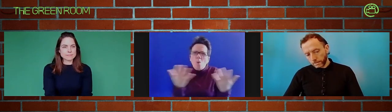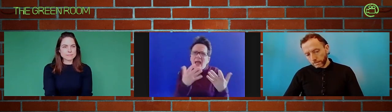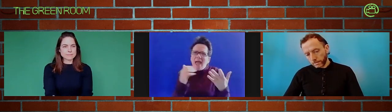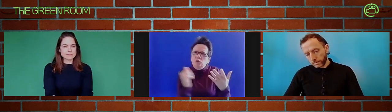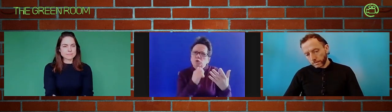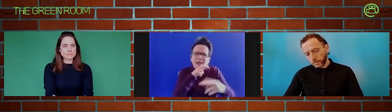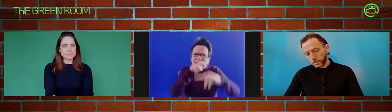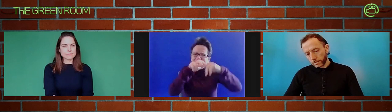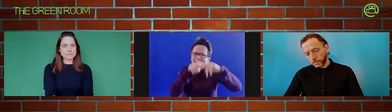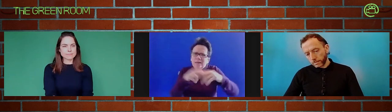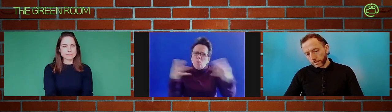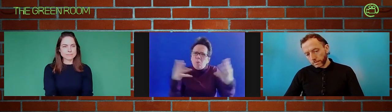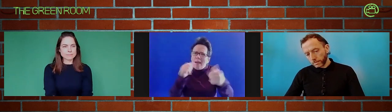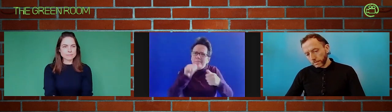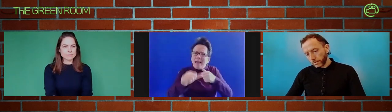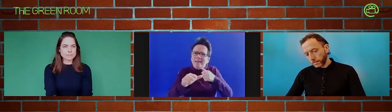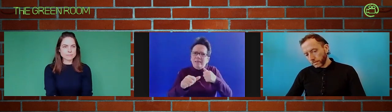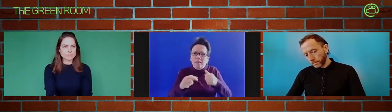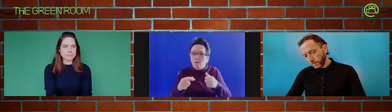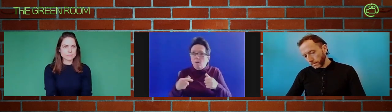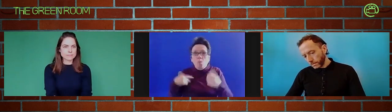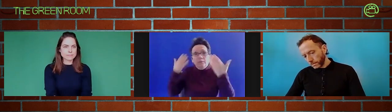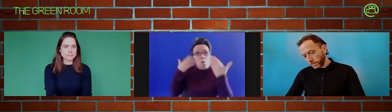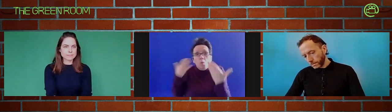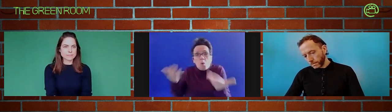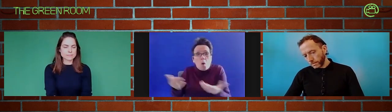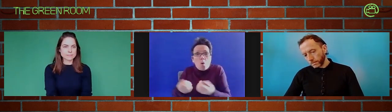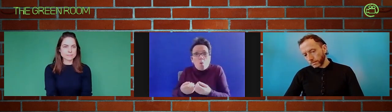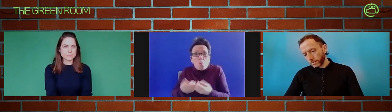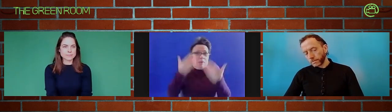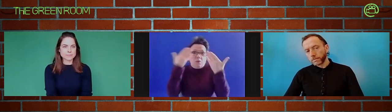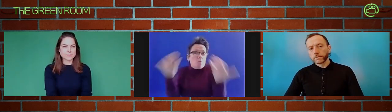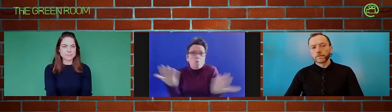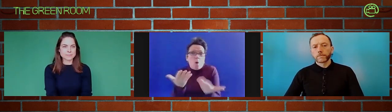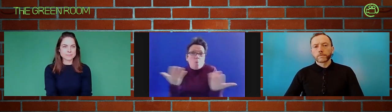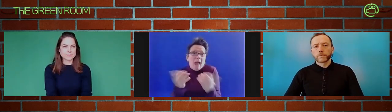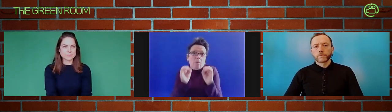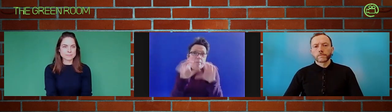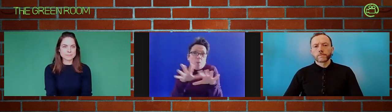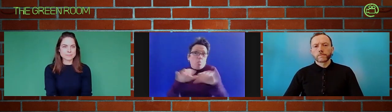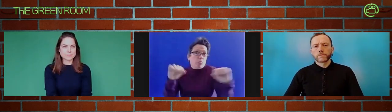and they said 'we don't know we haven't figured out where we're putting them'. And I was just like so I'm gonna turn up